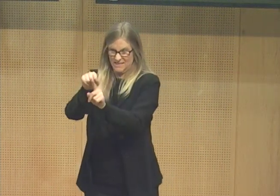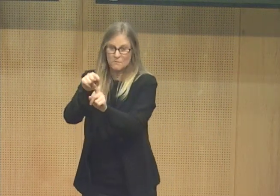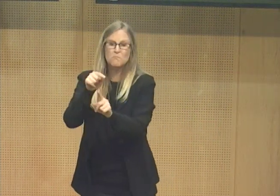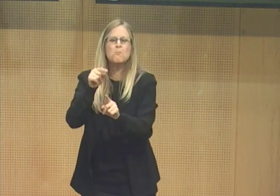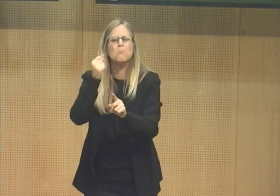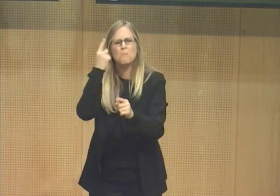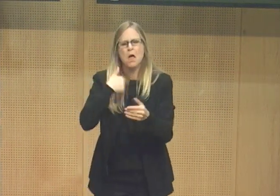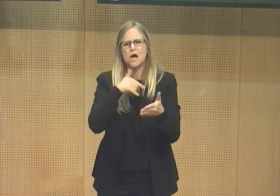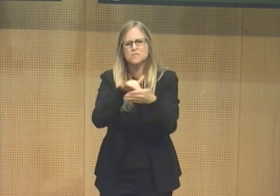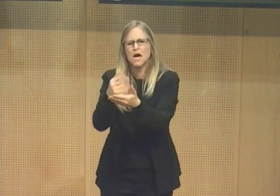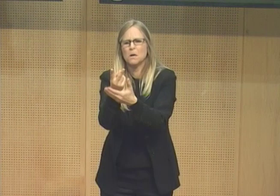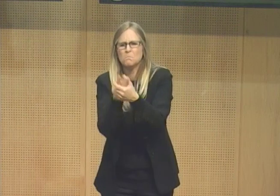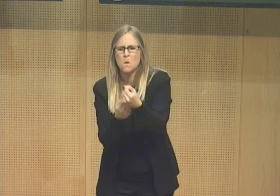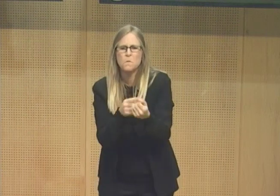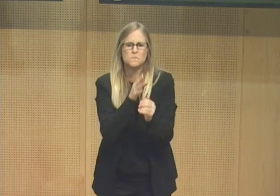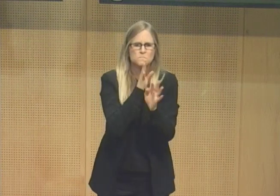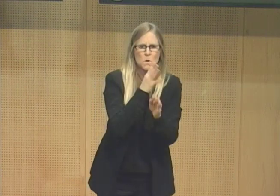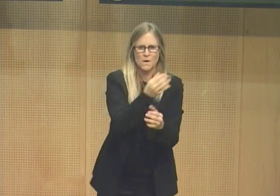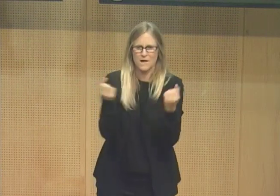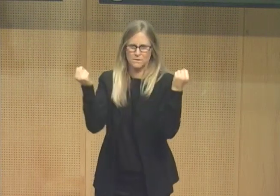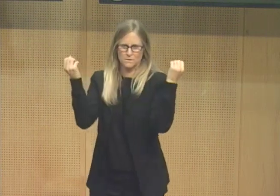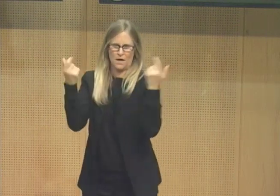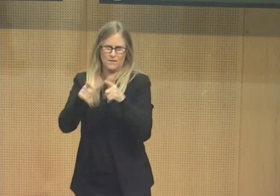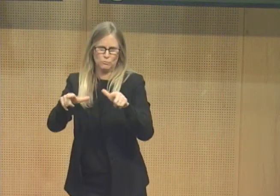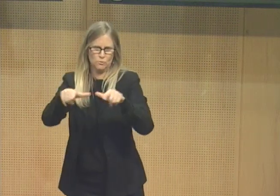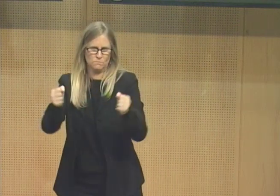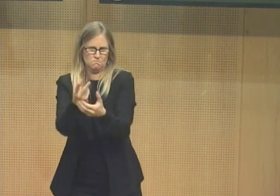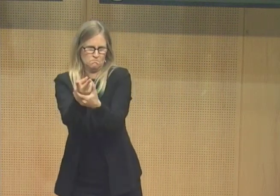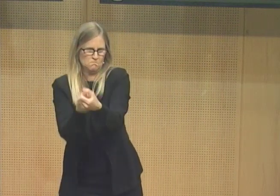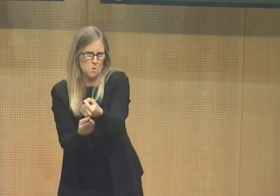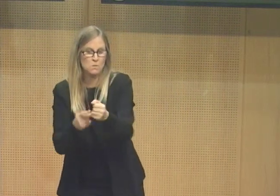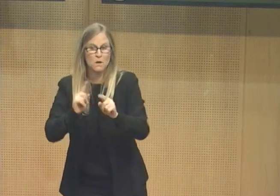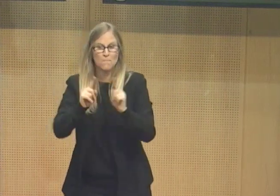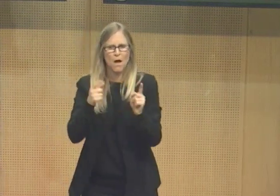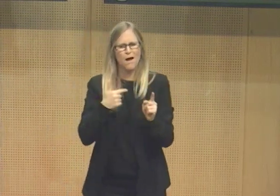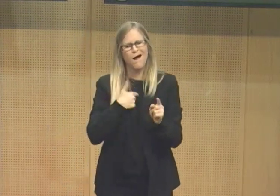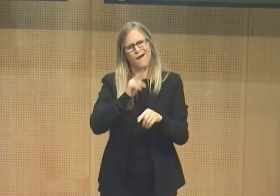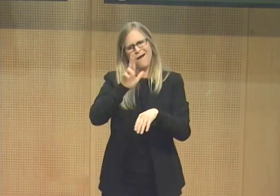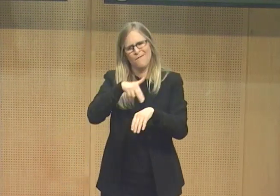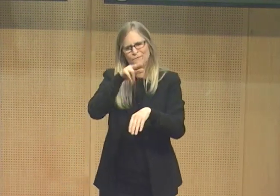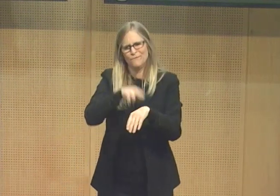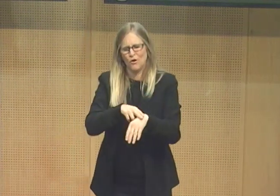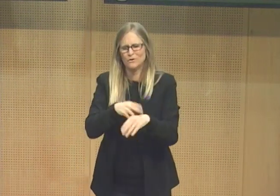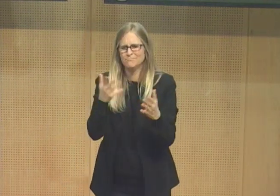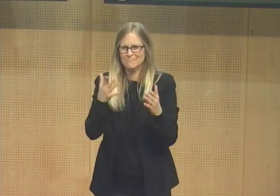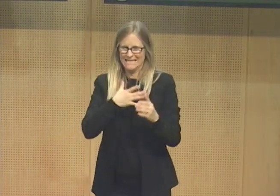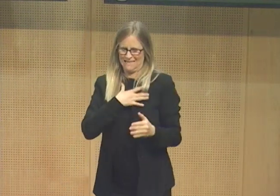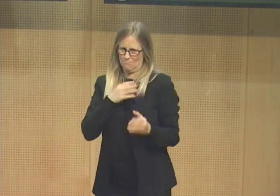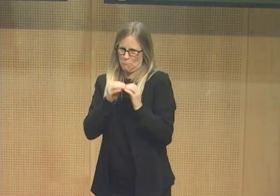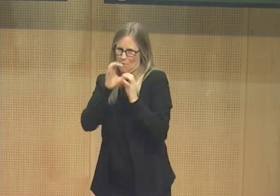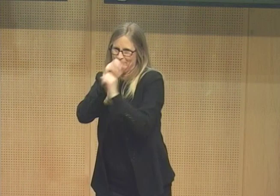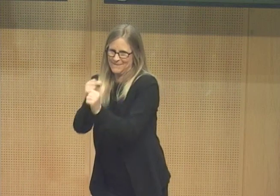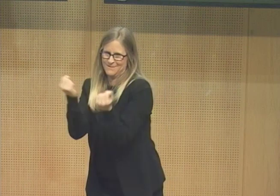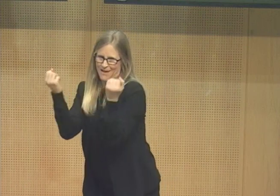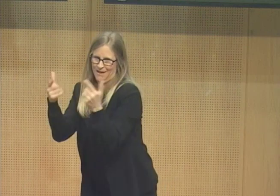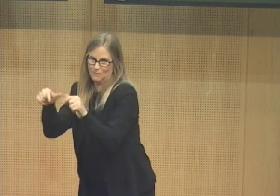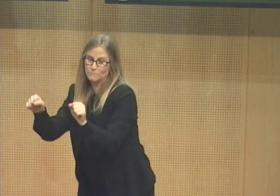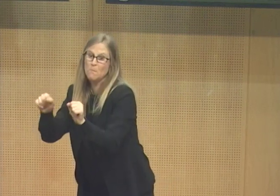I studied both spoken and signed languages. Of course, I'm more fascinated and more interested in sign language,